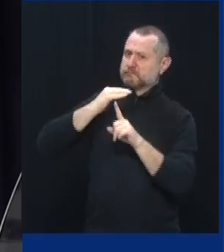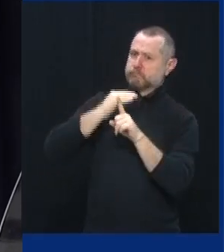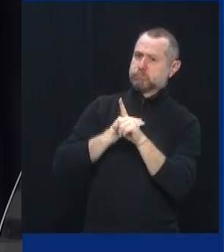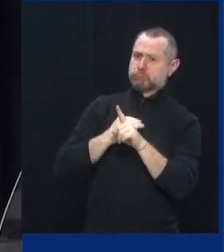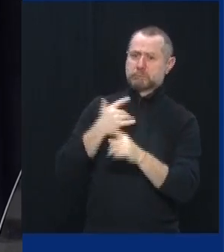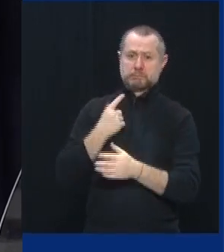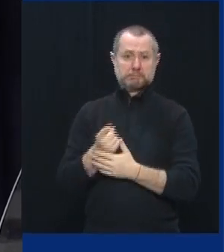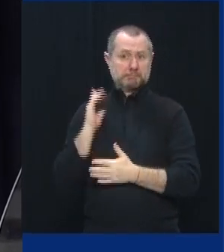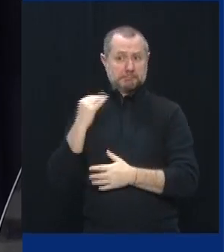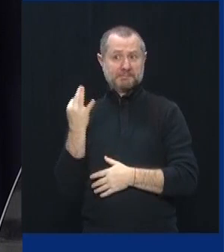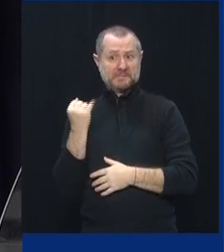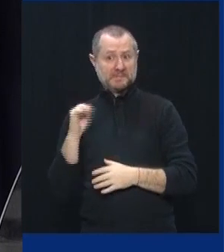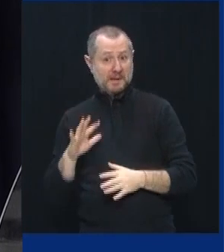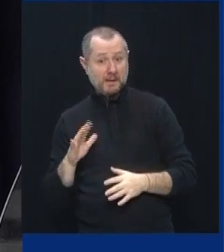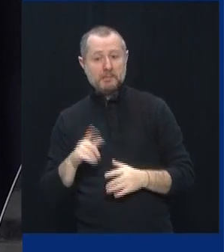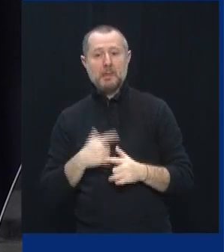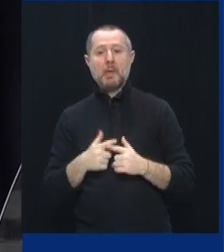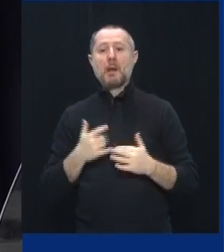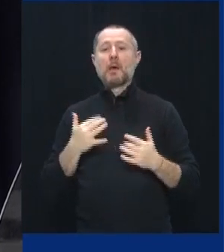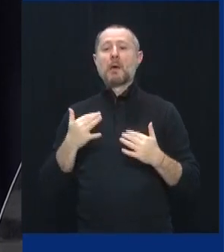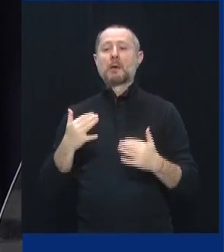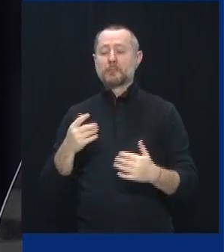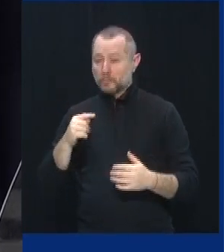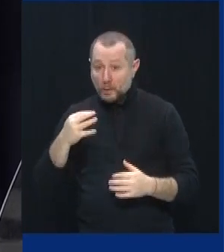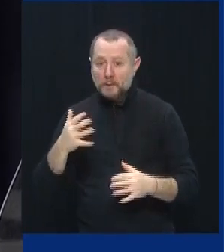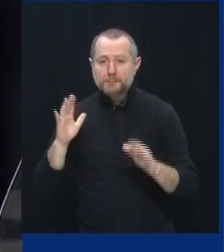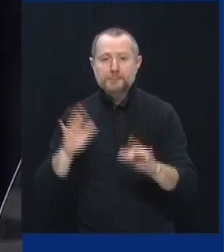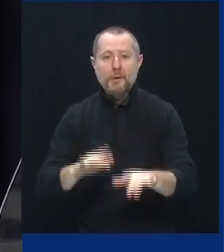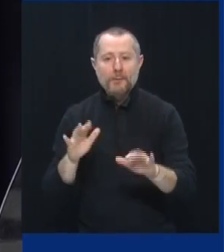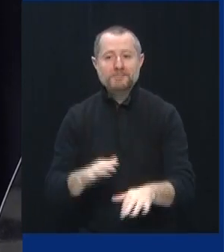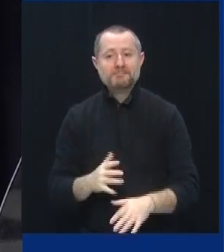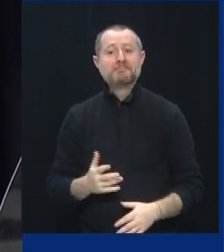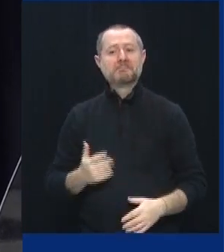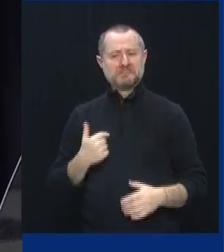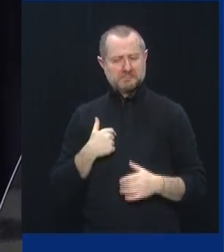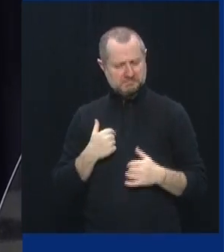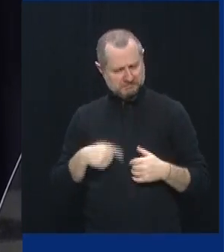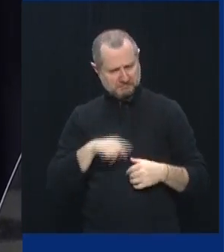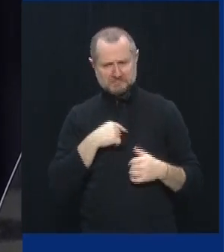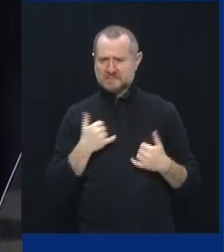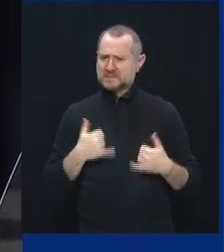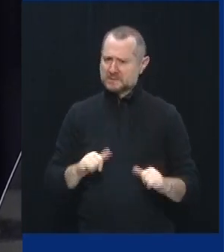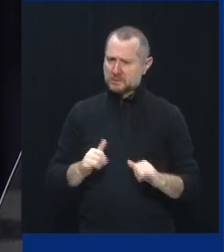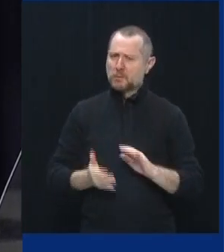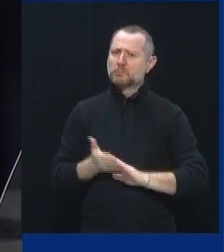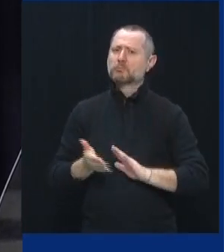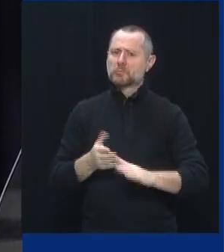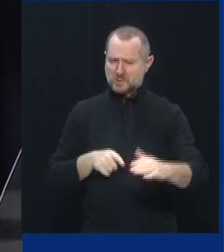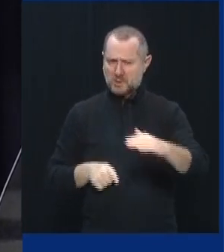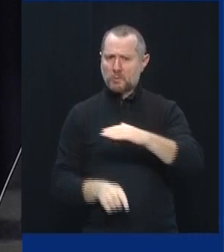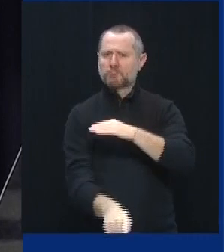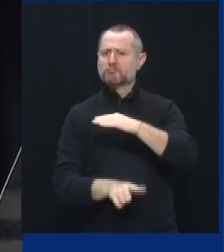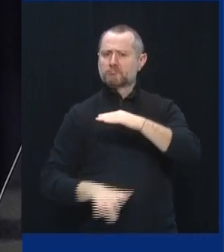FOR THE DOUBLE WHAMMY OF FIRST THE EXTREMELY FRIGID TEMPERATURES AT THE END OF LAST WEEK AND INTO THE WEEKEND AND THEN THE SNOW.